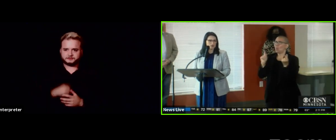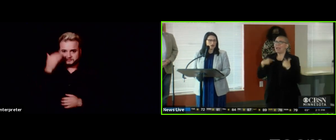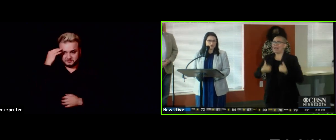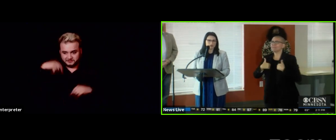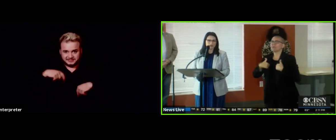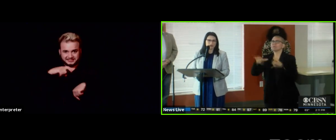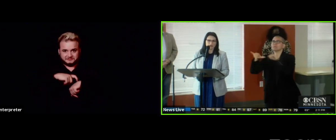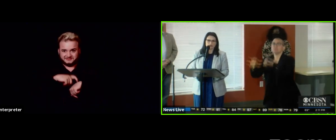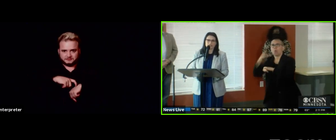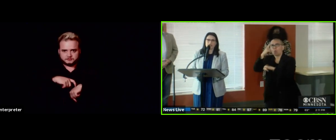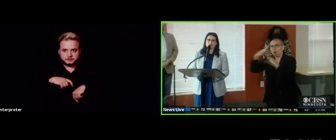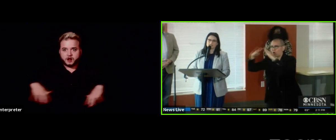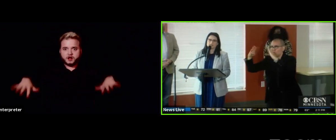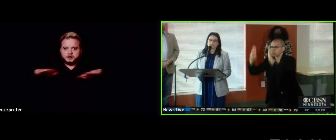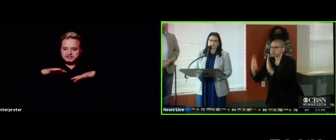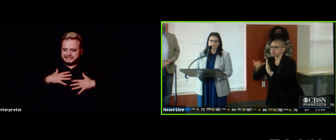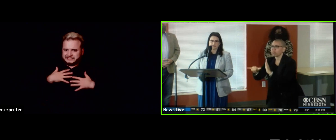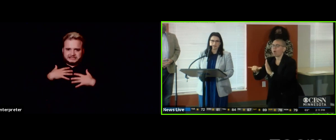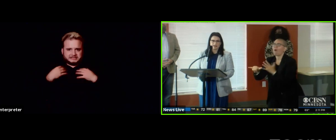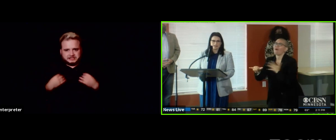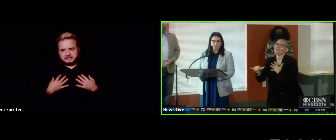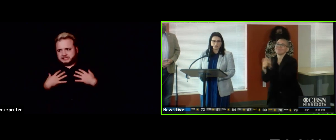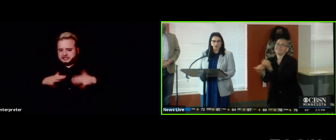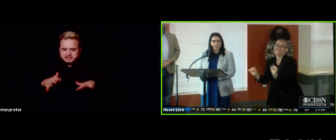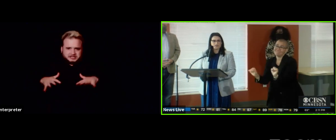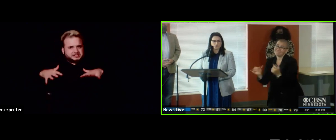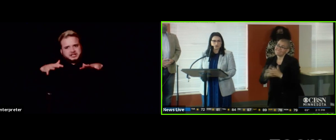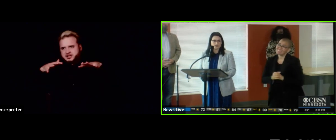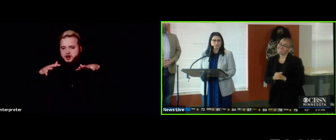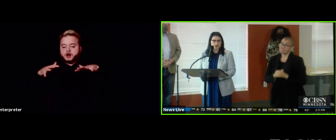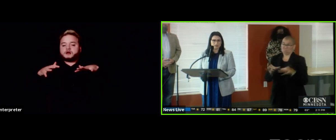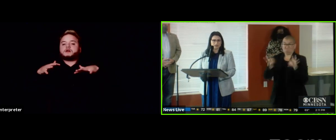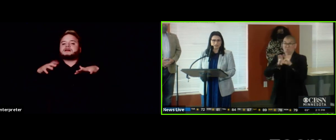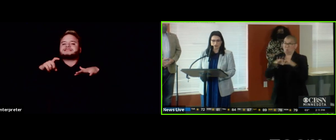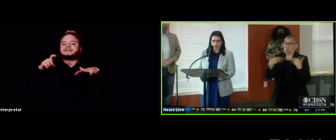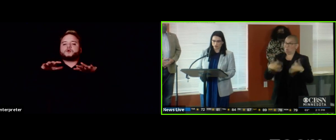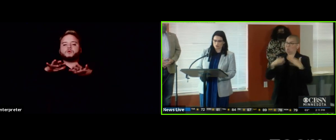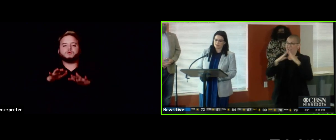100 million dollars and housing assistance does for individuals and families all across